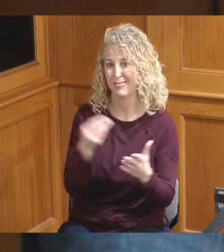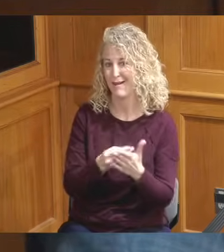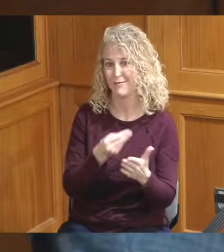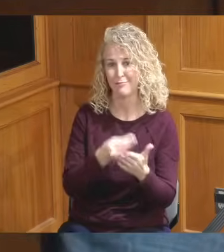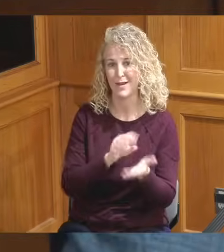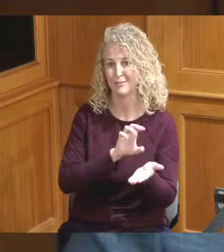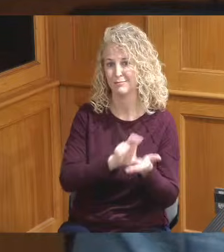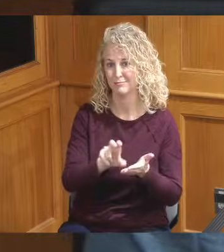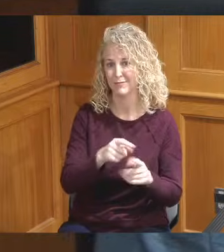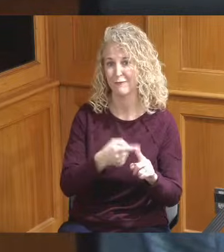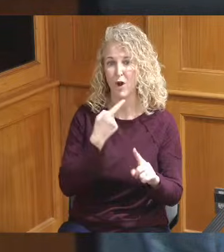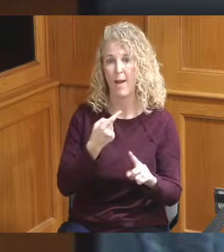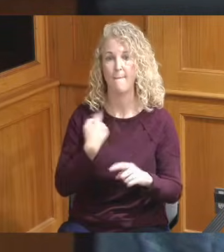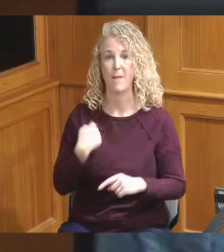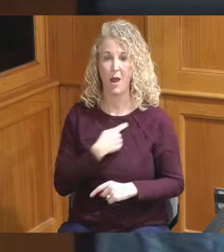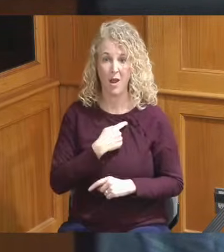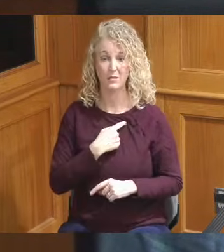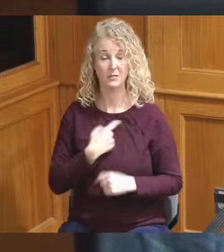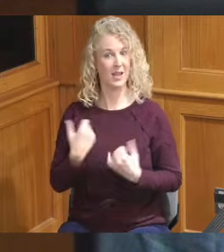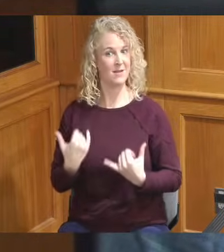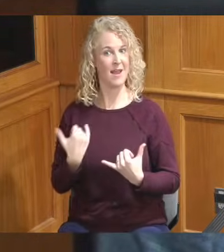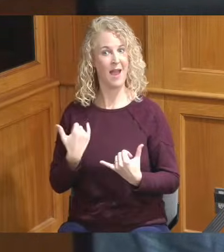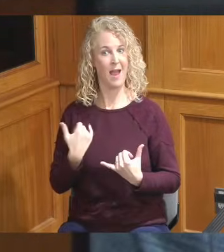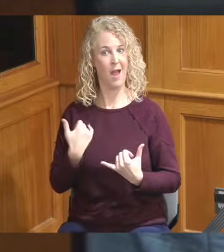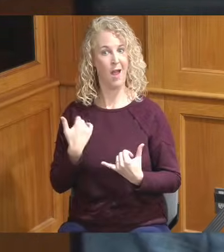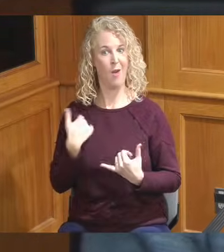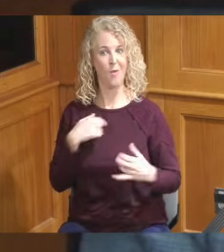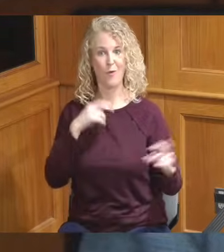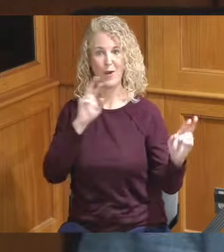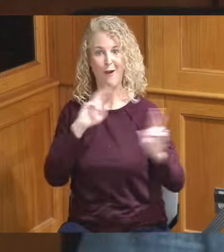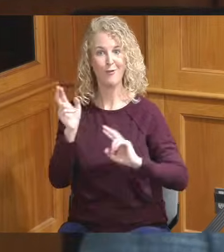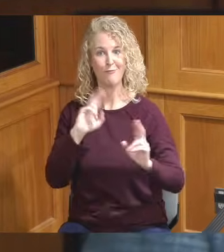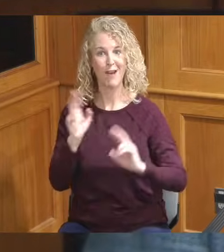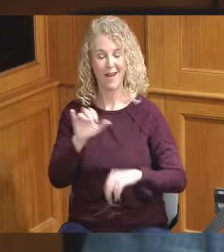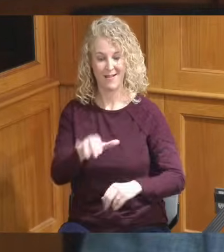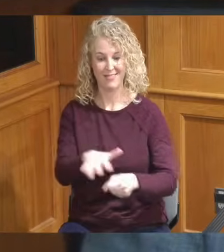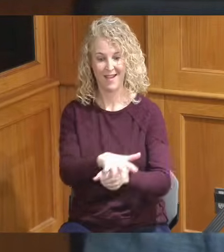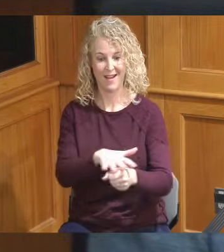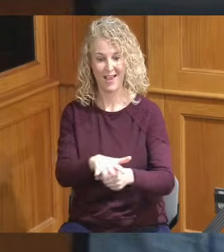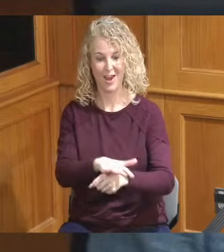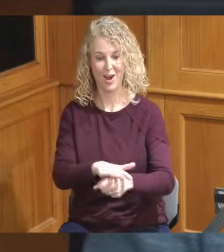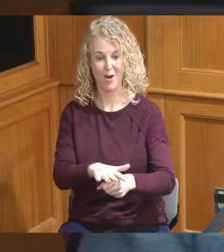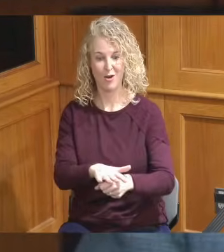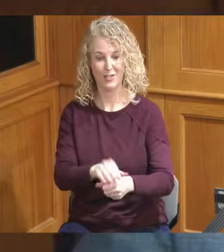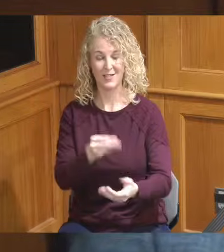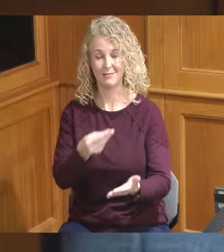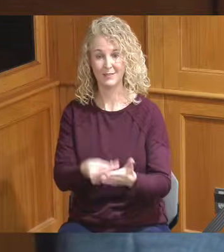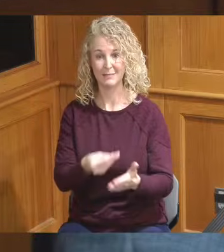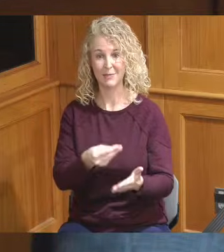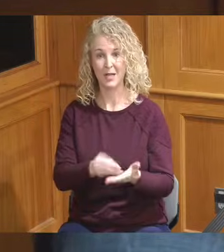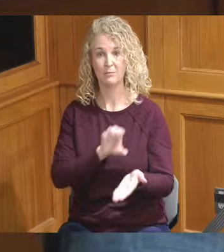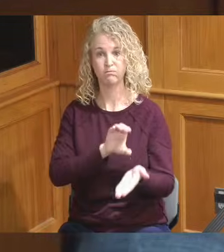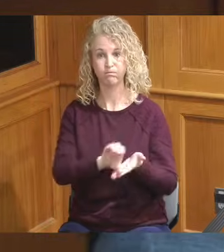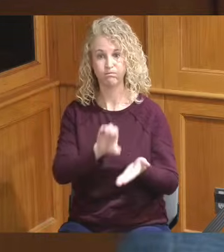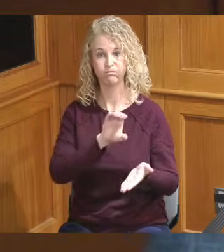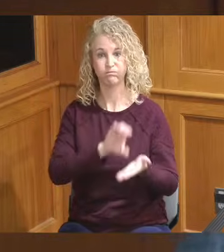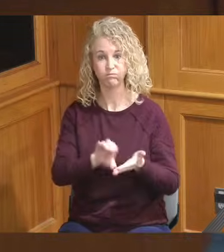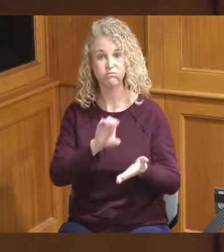from the city and the county. And yet here we are poised to make that a really significant area and